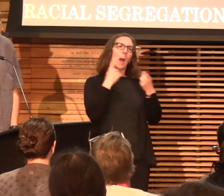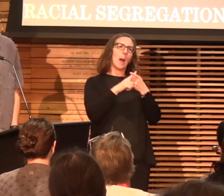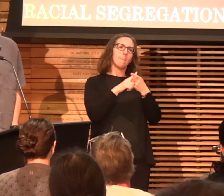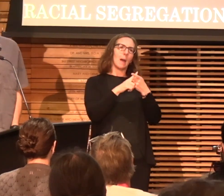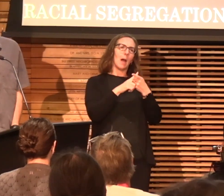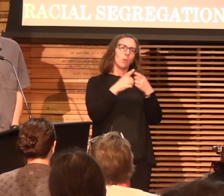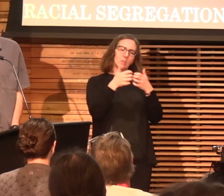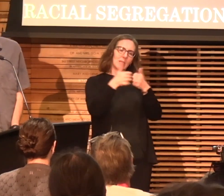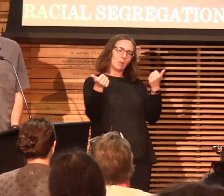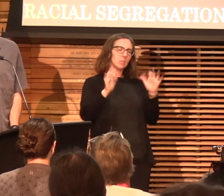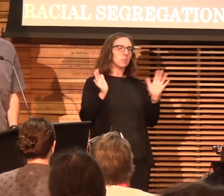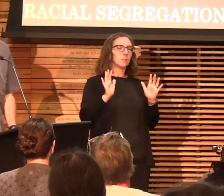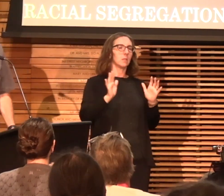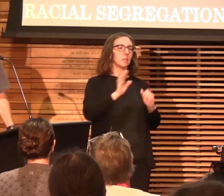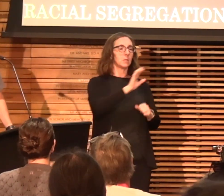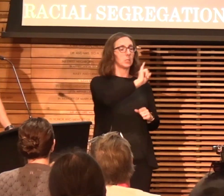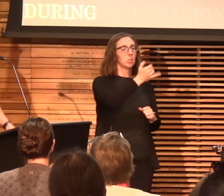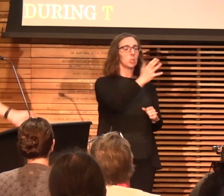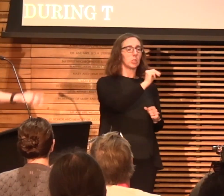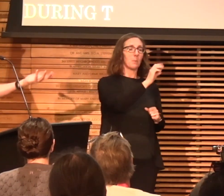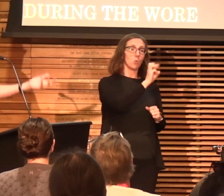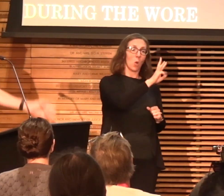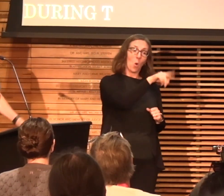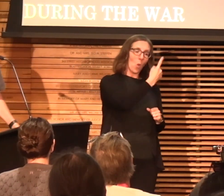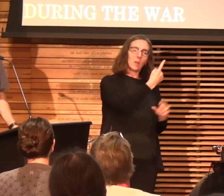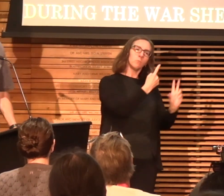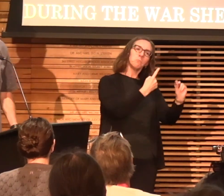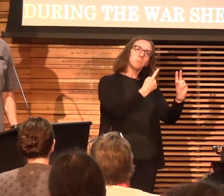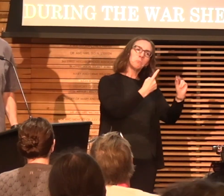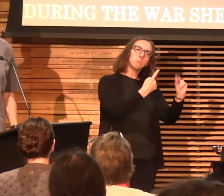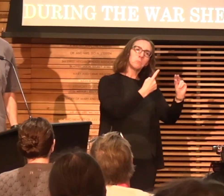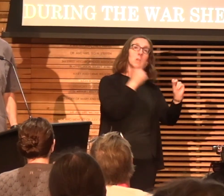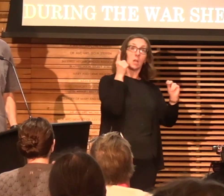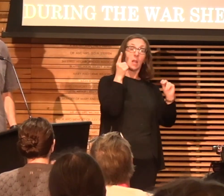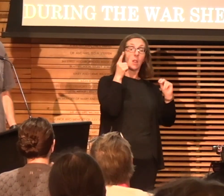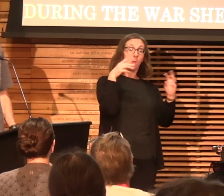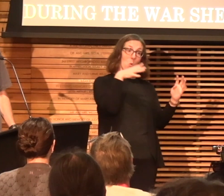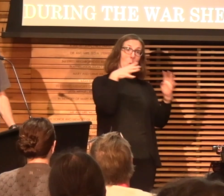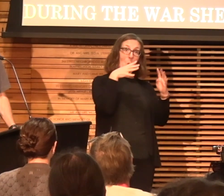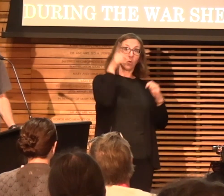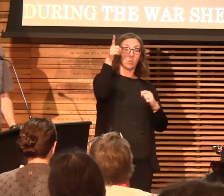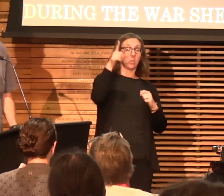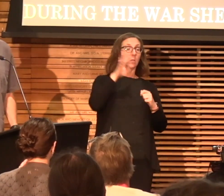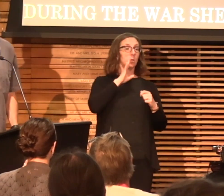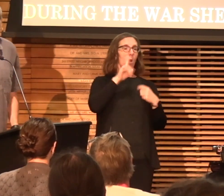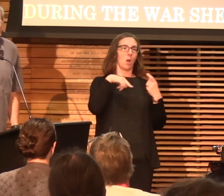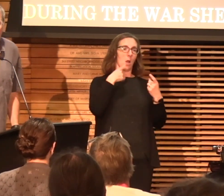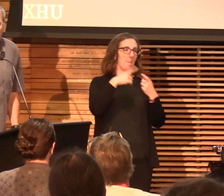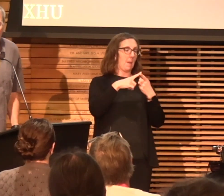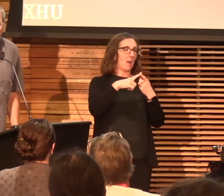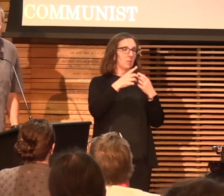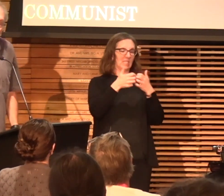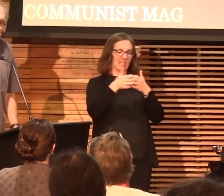but during the war she writes in the "New Masses", a Communist Party magazine, a blistering attack against segregation,